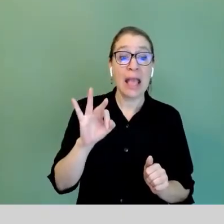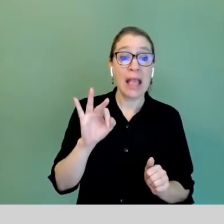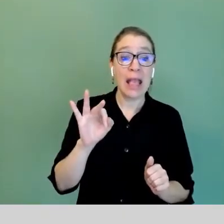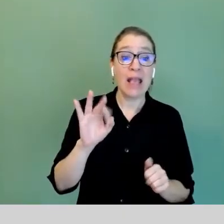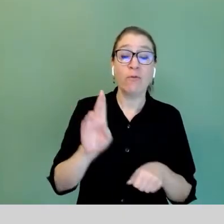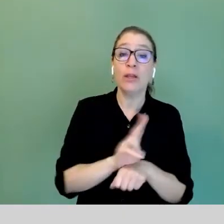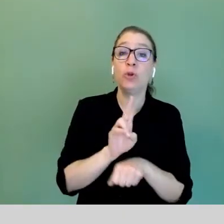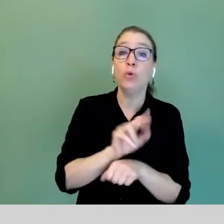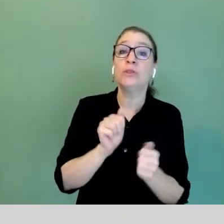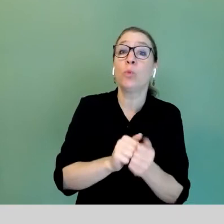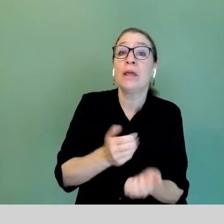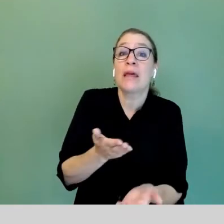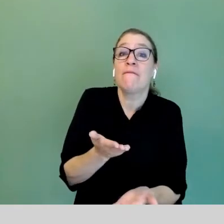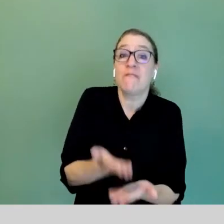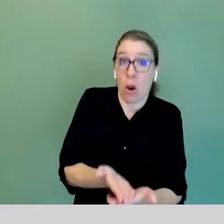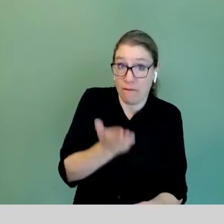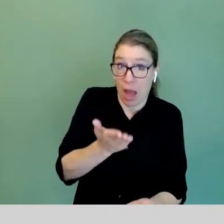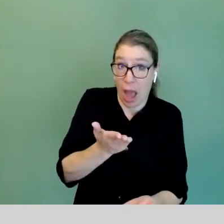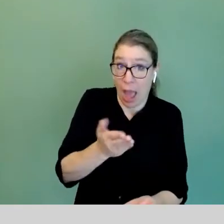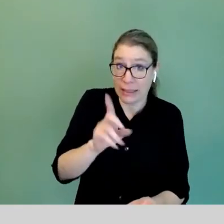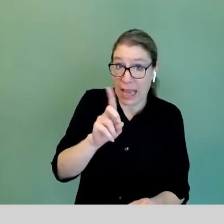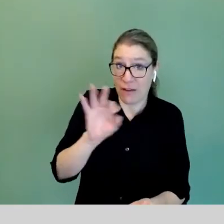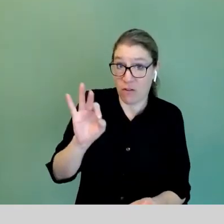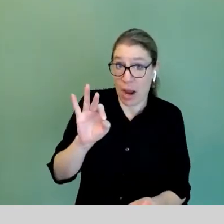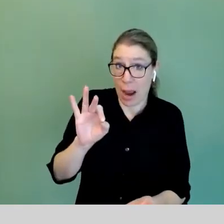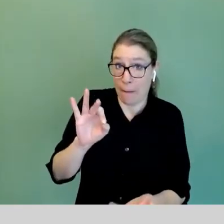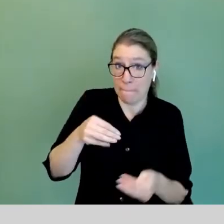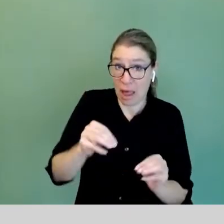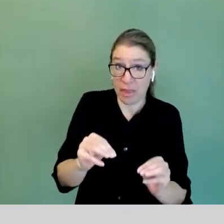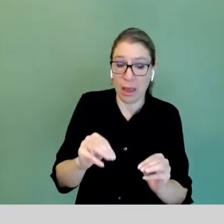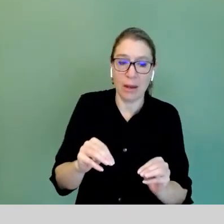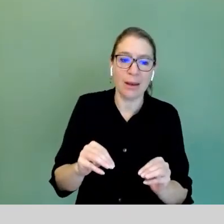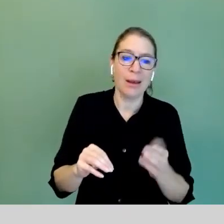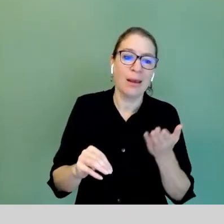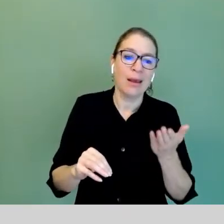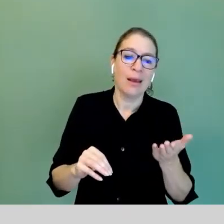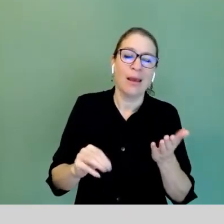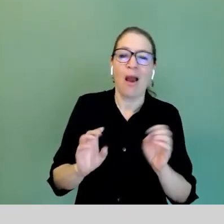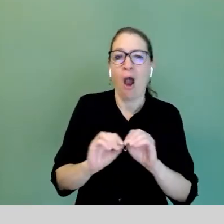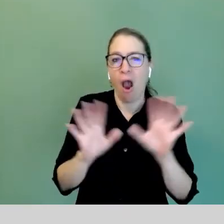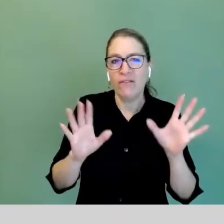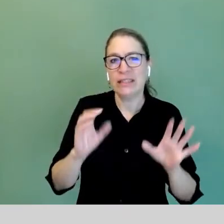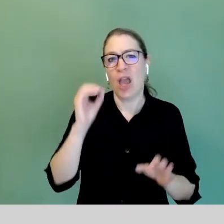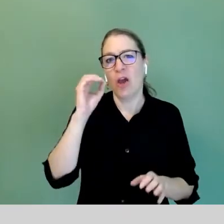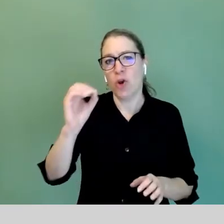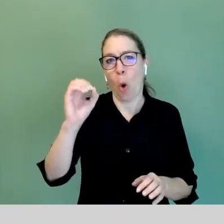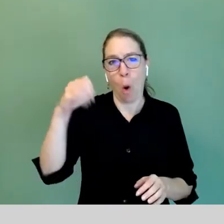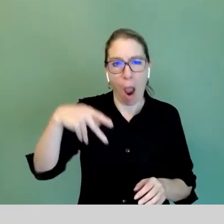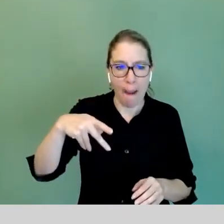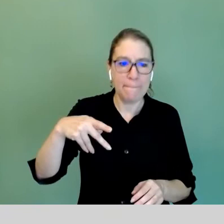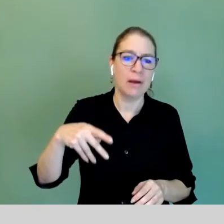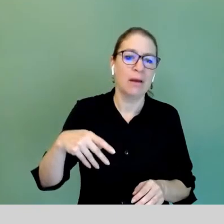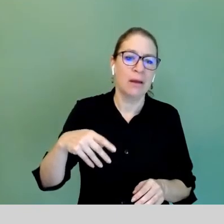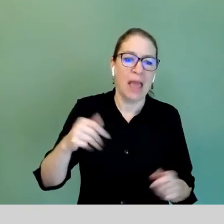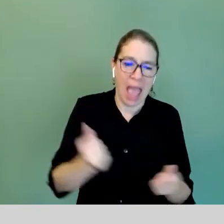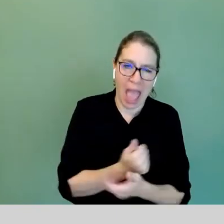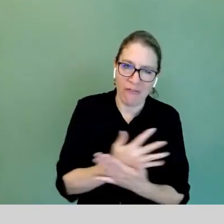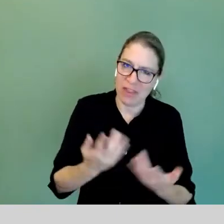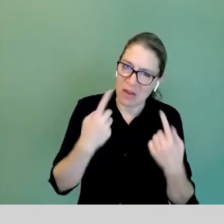at the verified dataframe method, in this case, obviously this is a new app, everything works